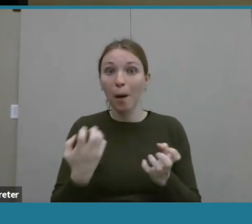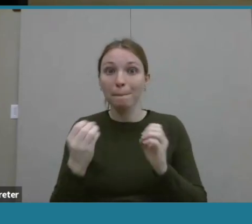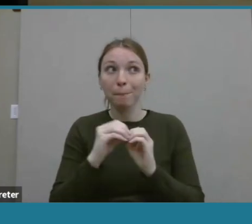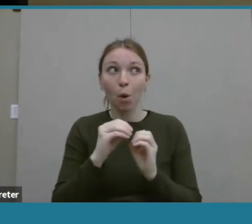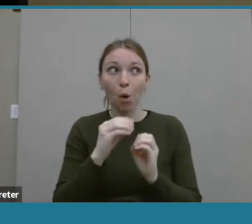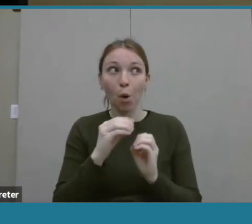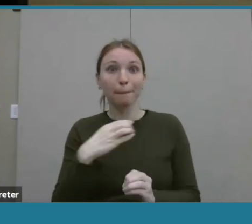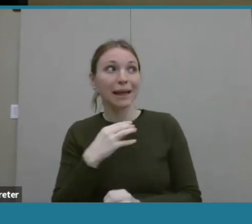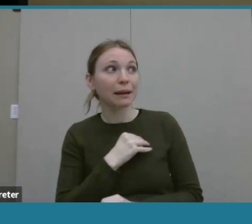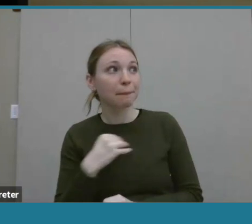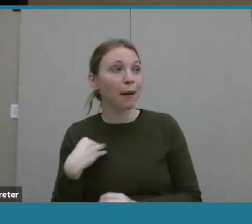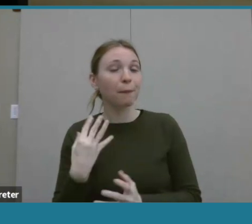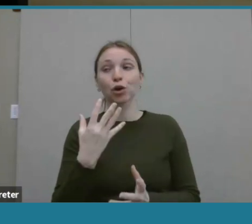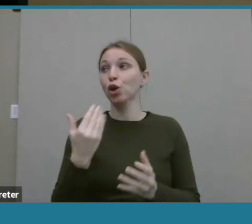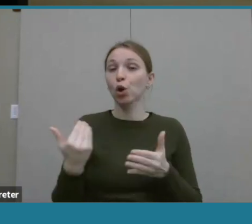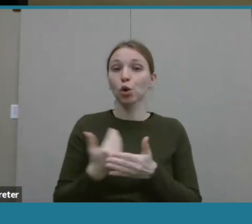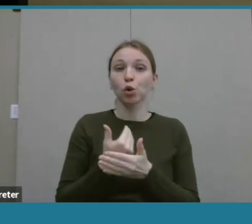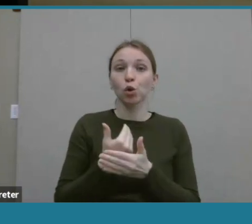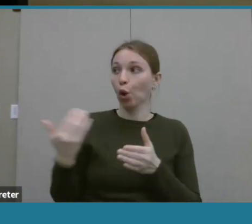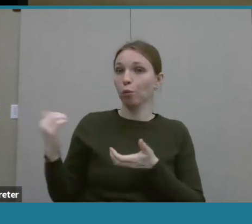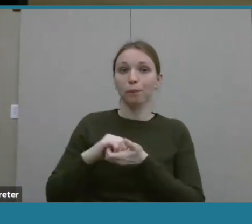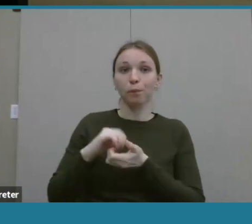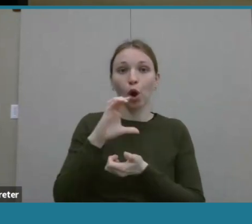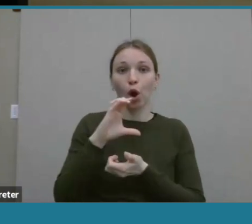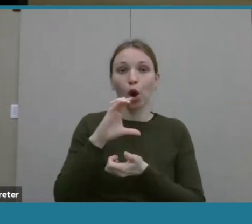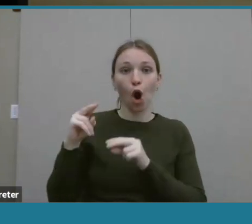when we're looking for new co-chairs or all of those kind things, as well as other